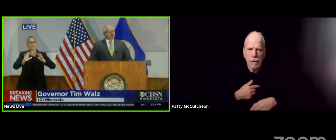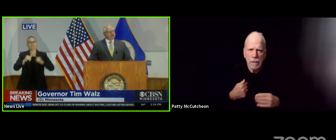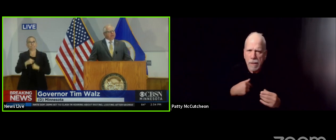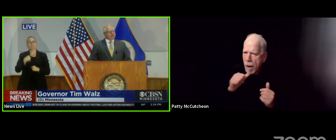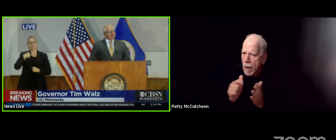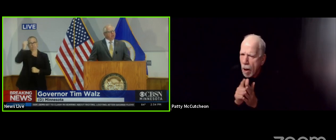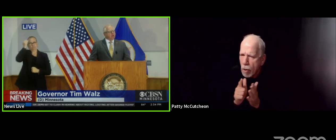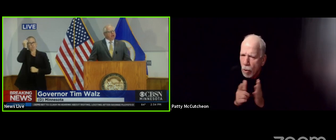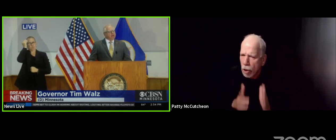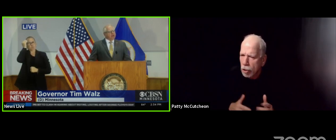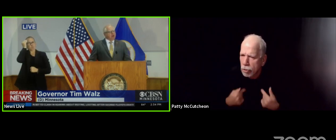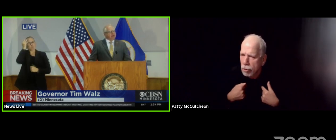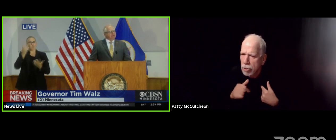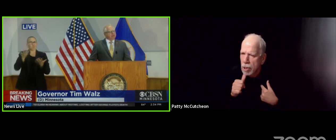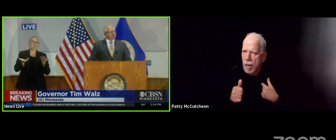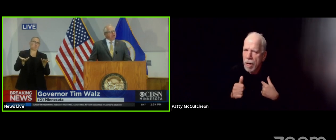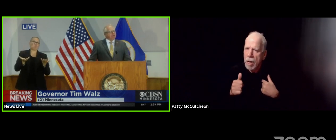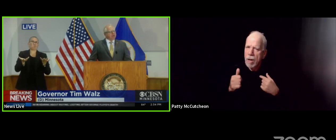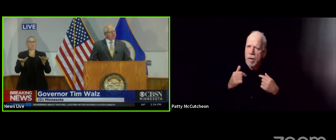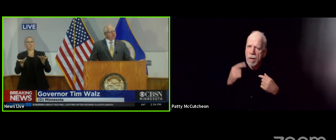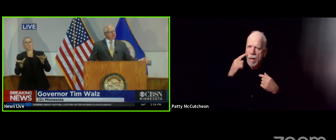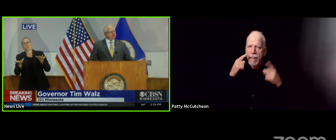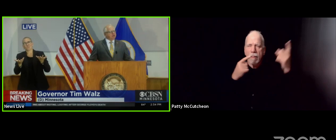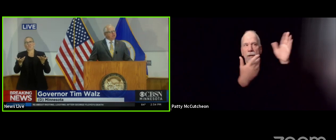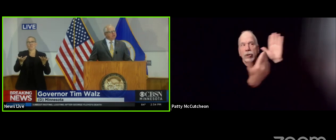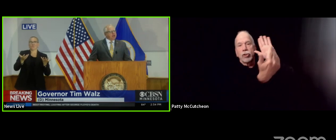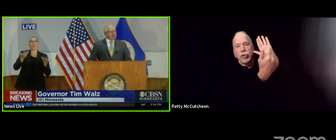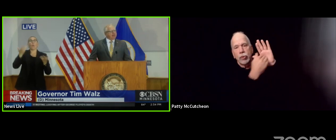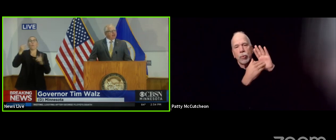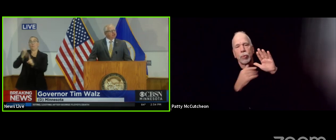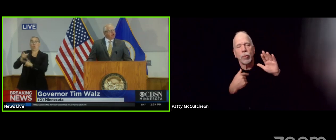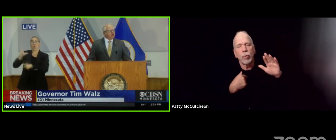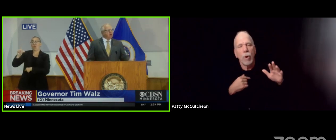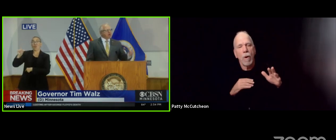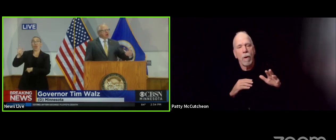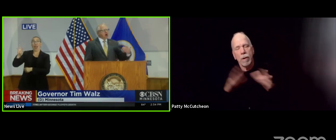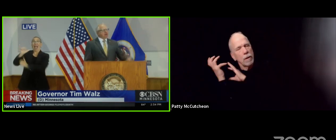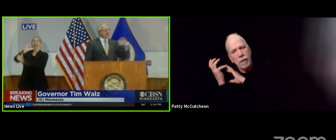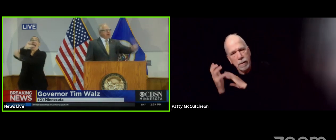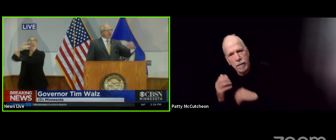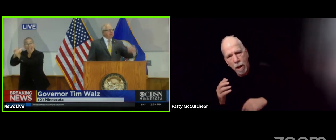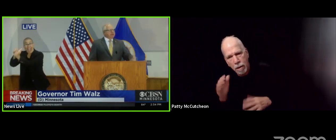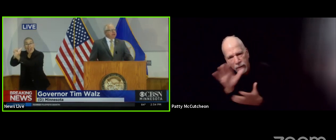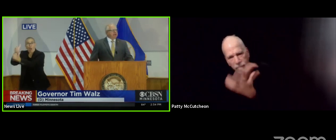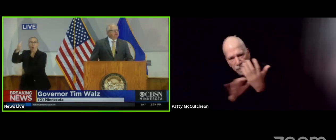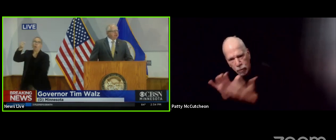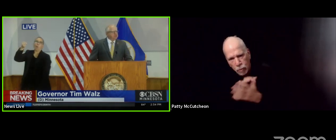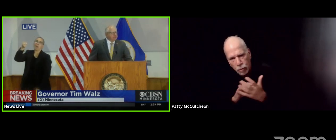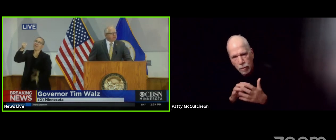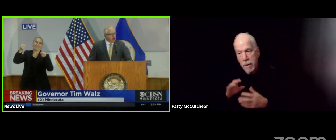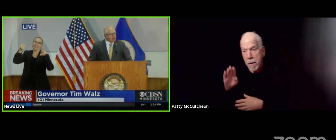THAT BECAUSE THEY WOULDN'T HAVE IT GRANTED BECAUSE OF THE LIFE AND DEATH SITUATION OF THIS AND THEY WOULD START OUT WITH A LOSS RIGHT IN THE BEGINNING OF THIS BECAUSE THEY ARE GOING TO